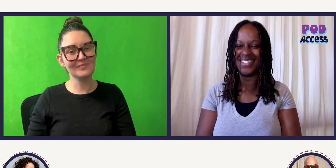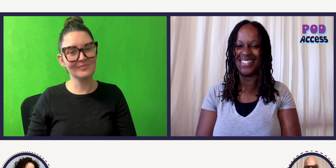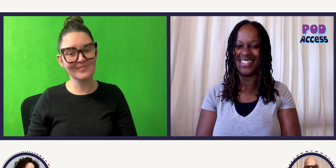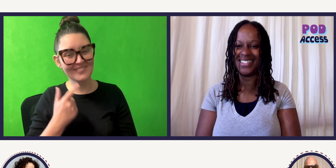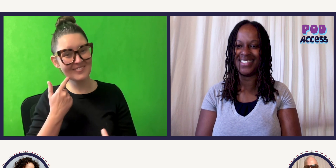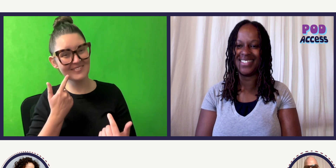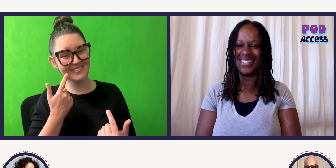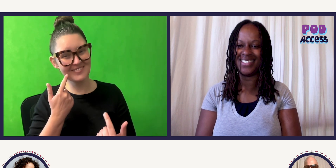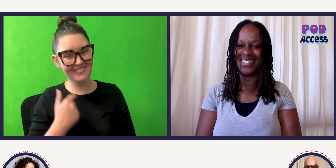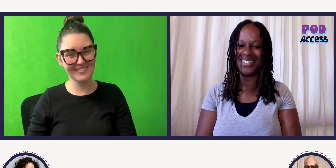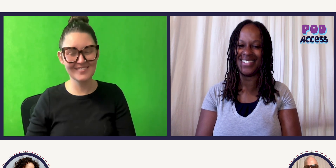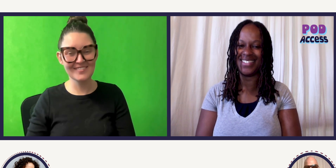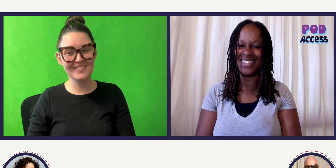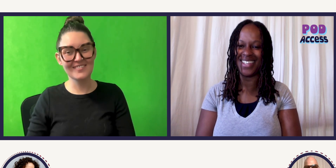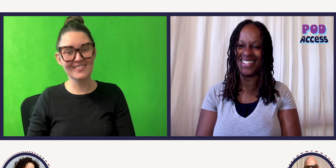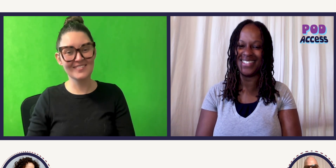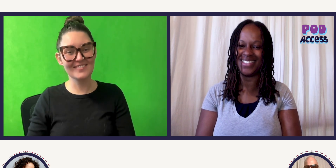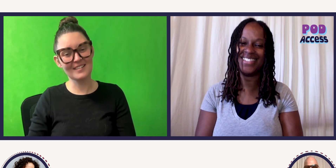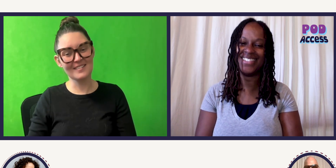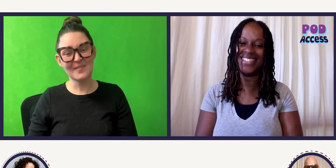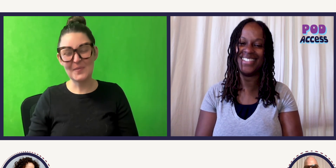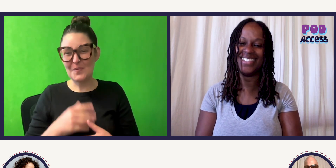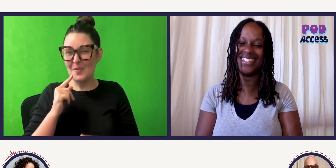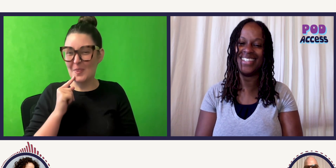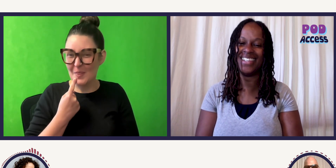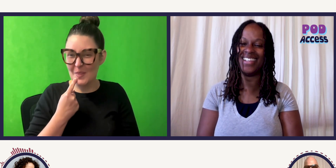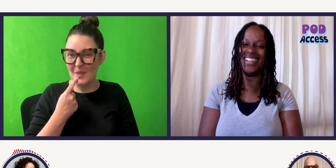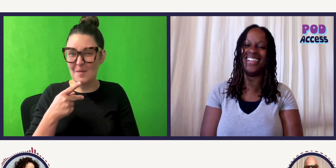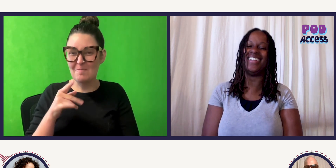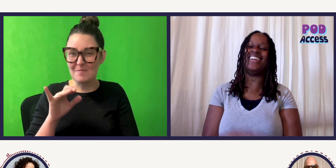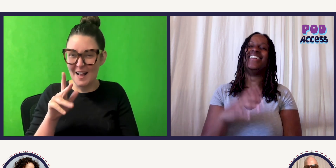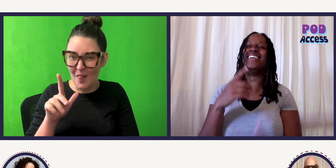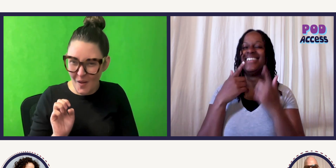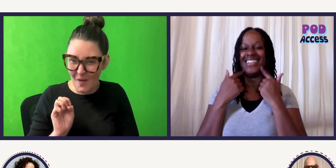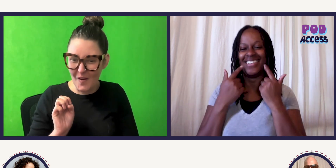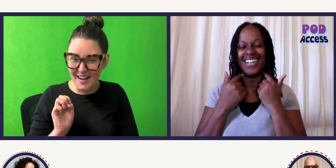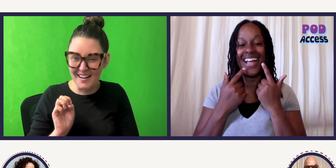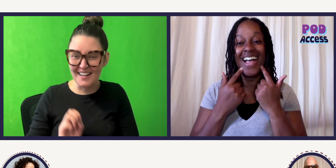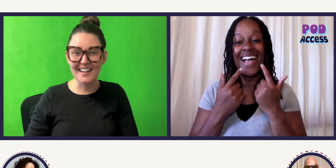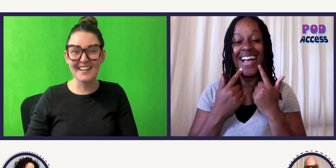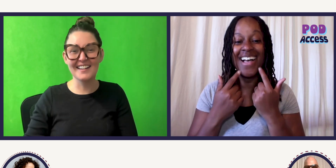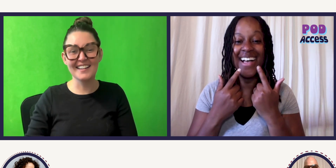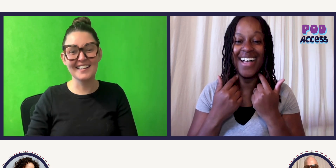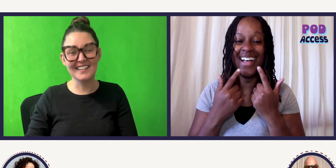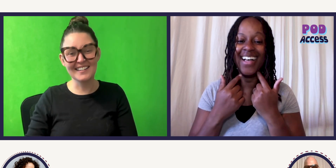[both hold back giggles as Cheryl crunch-crunches] It’s a pickle! [Thomas lets his laugh out]